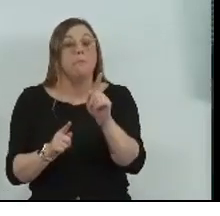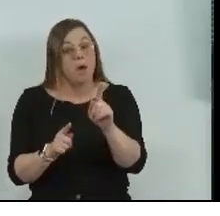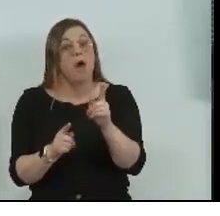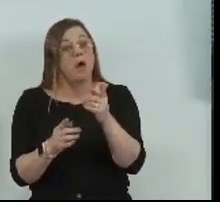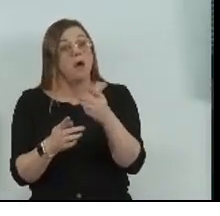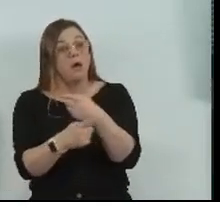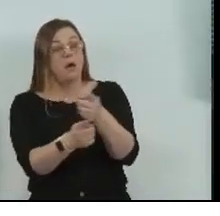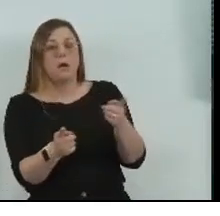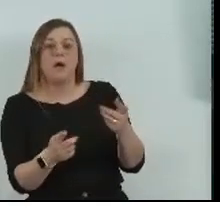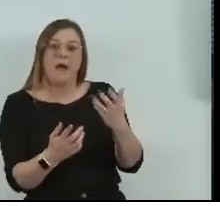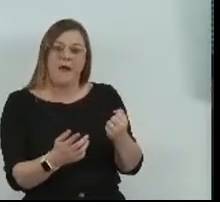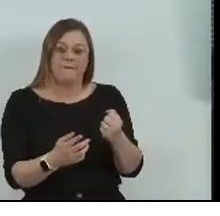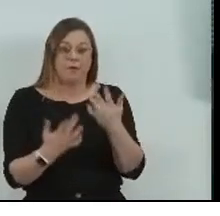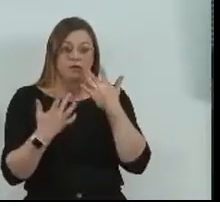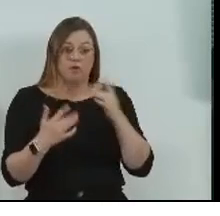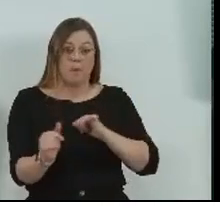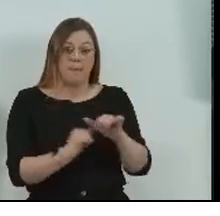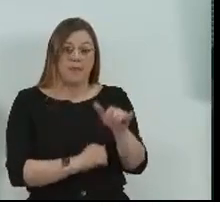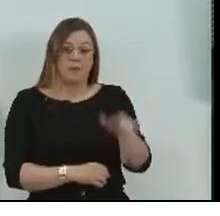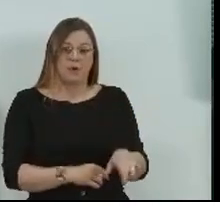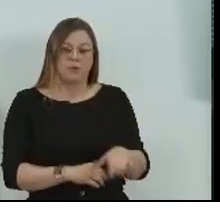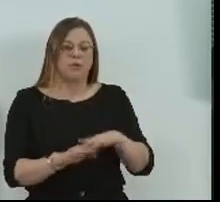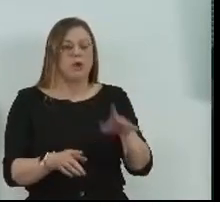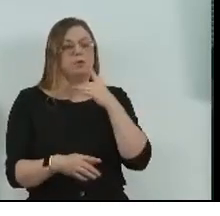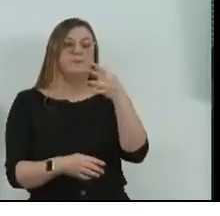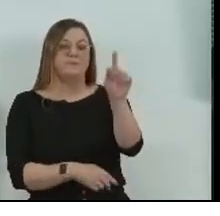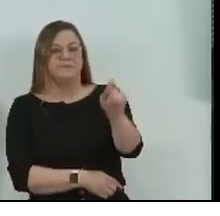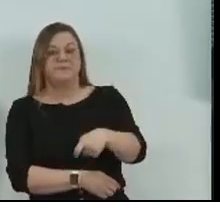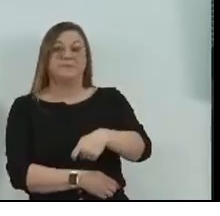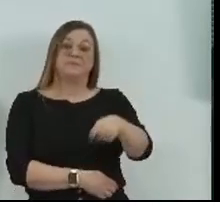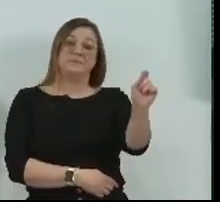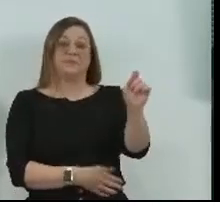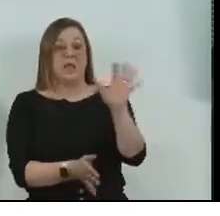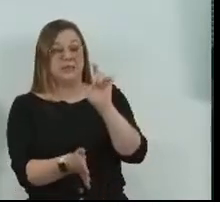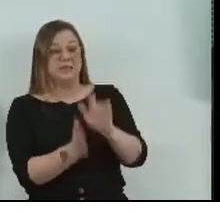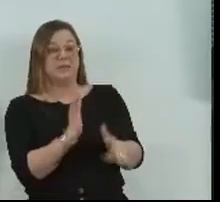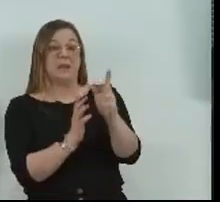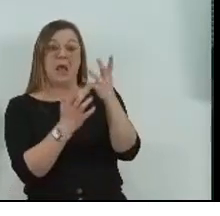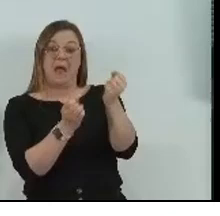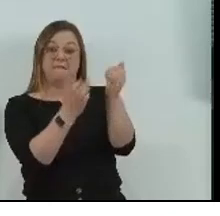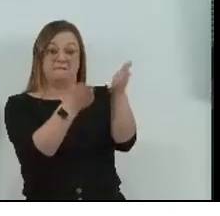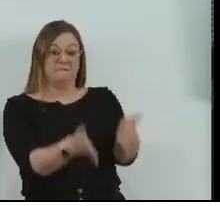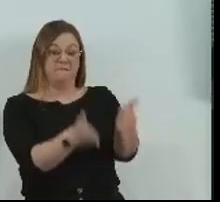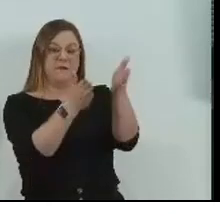the best person for the role. It wasn't worth taking a box for having a disabled person. It was this person disabled.